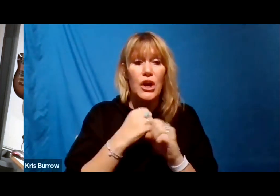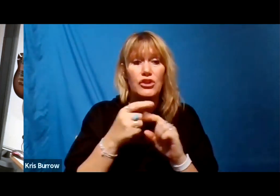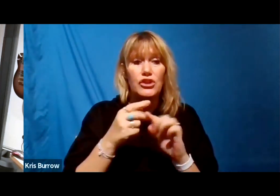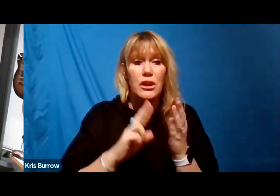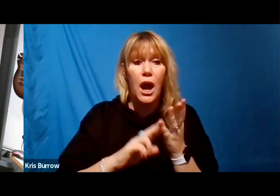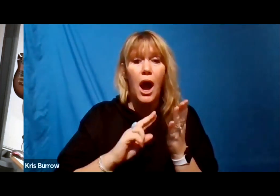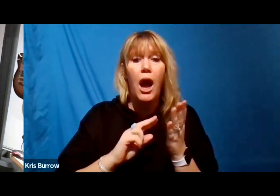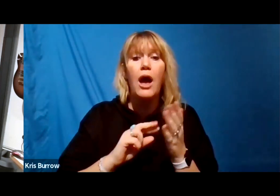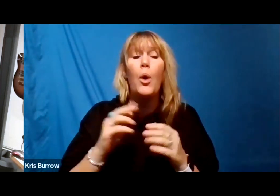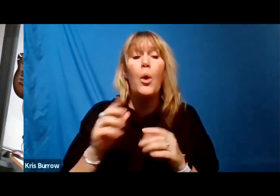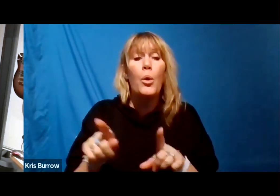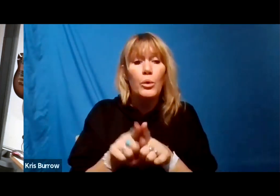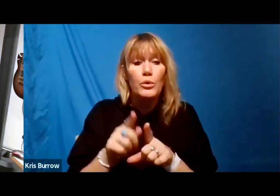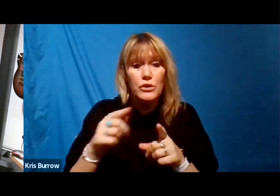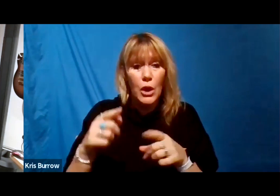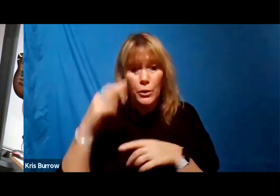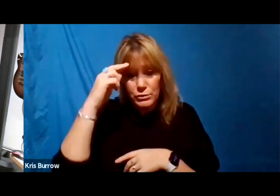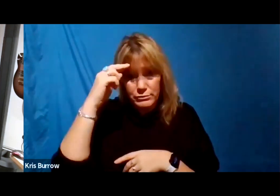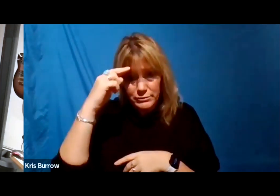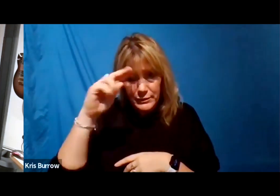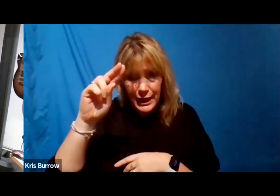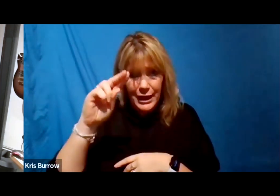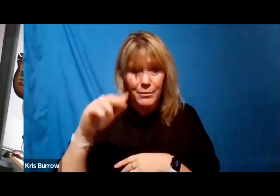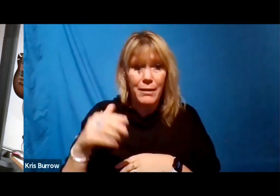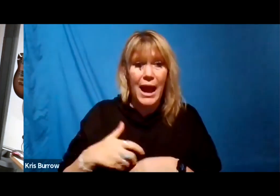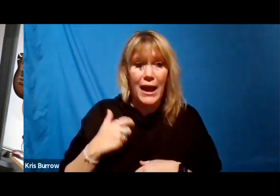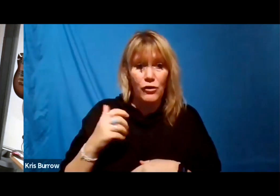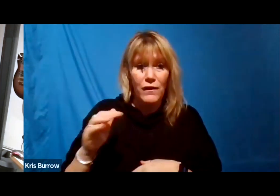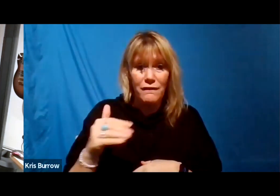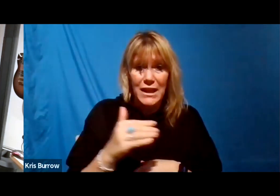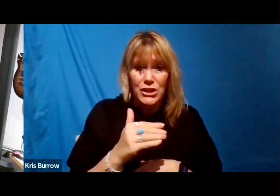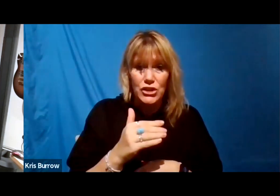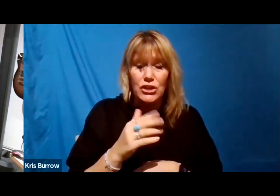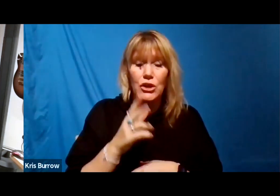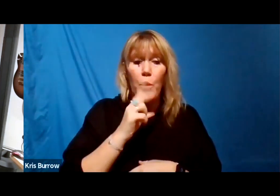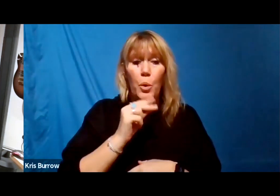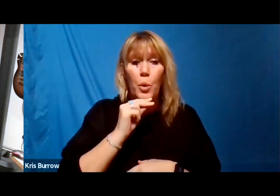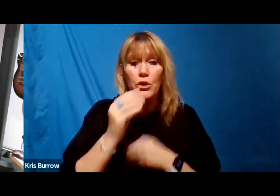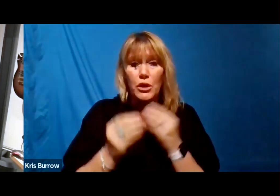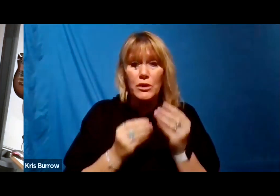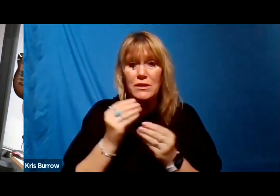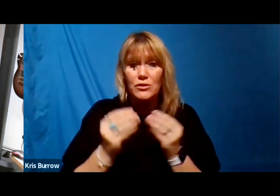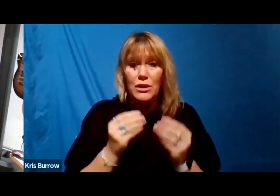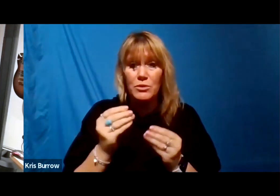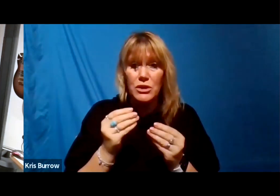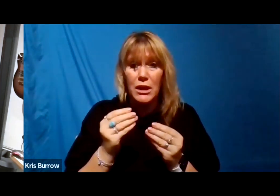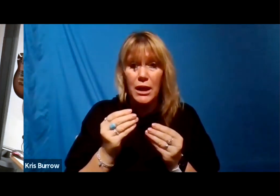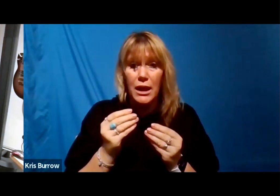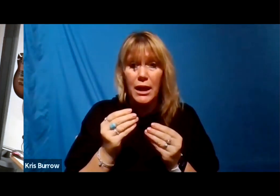very brief description of myself. Even though I'm indoors I'm wearing a green